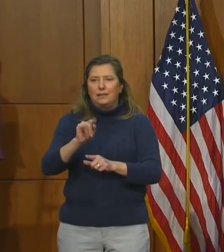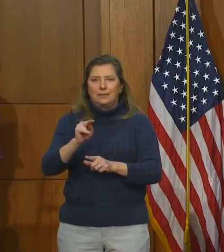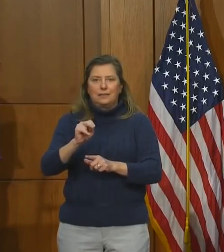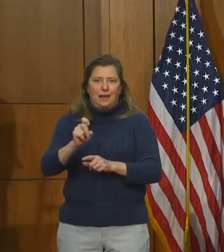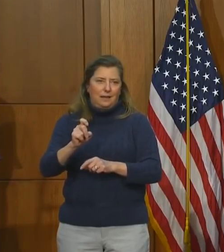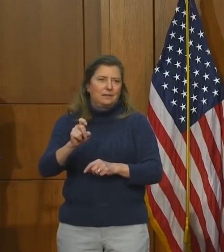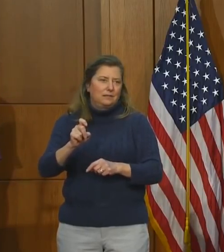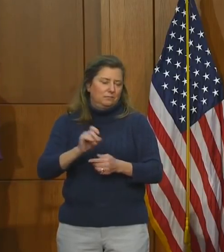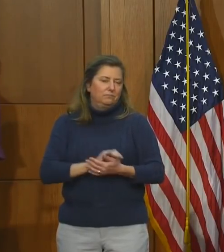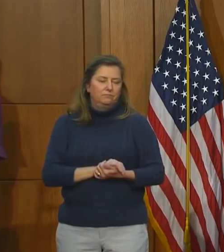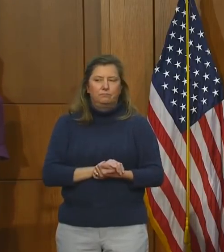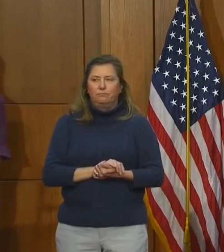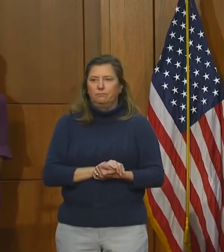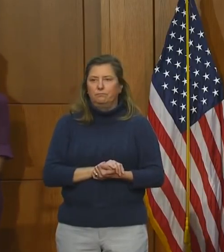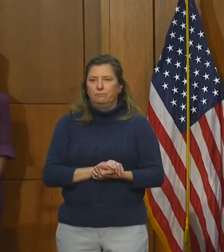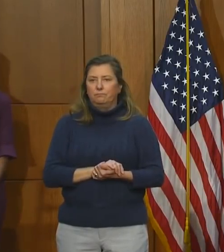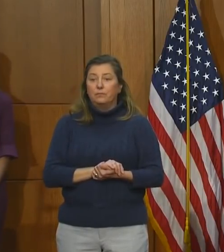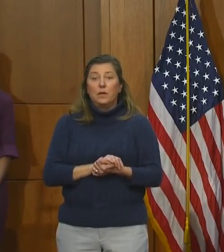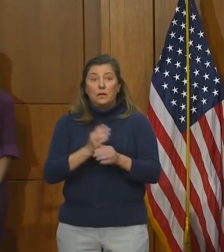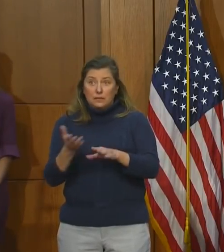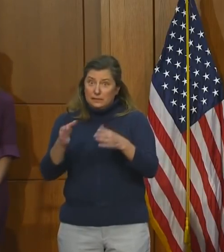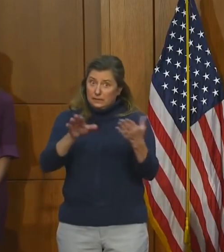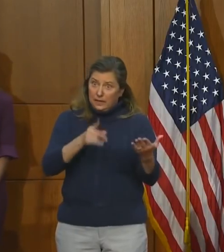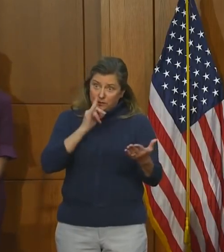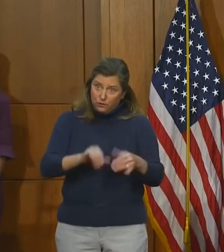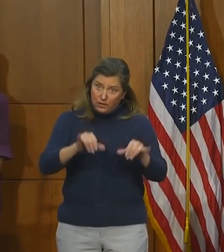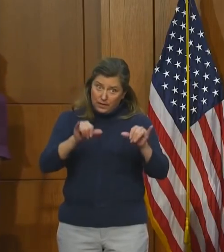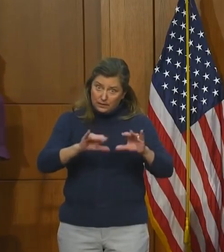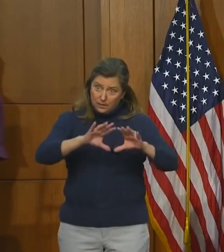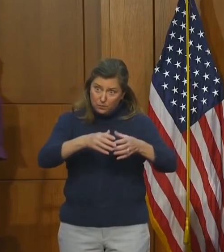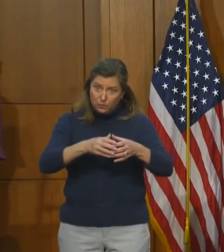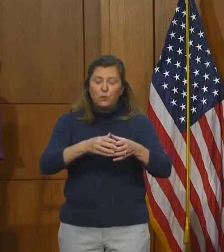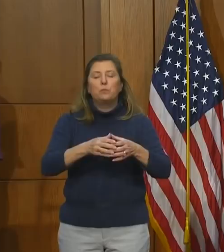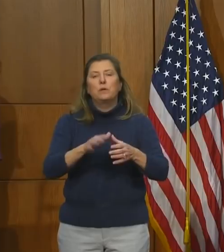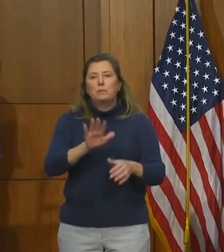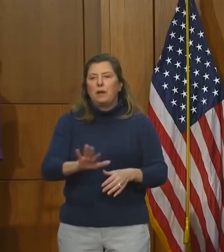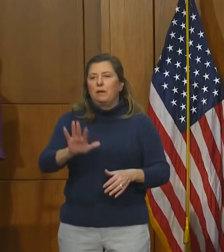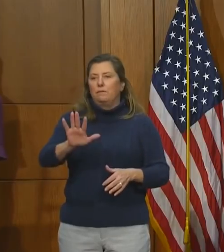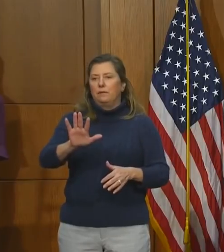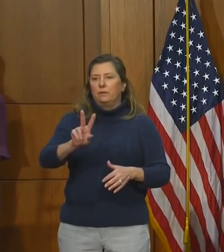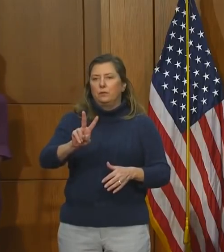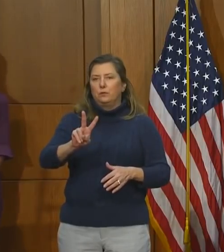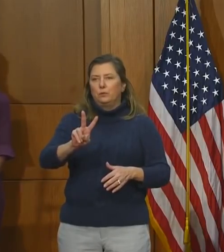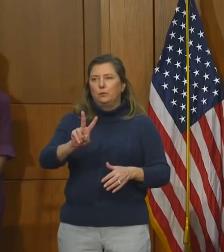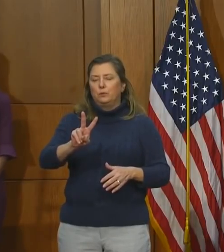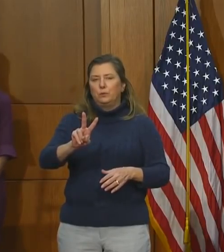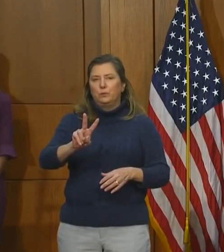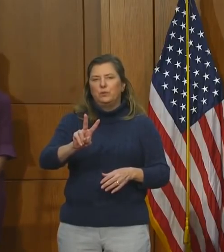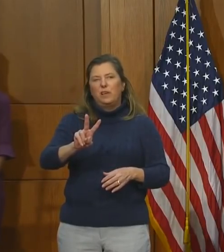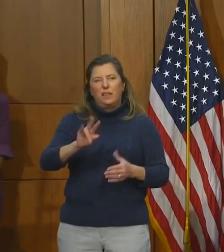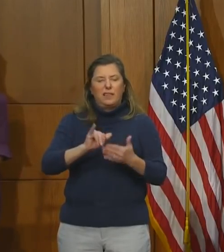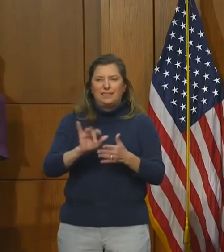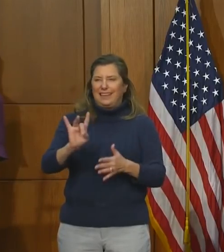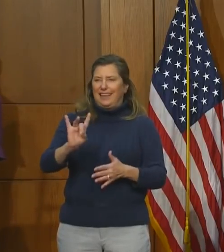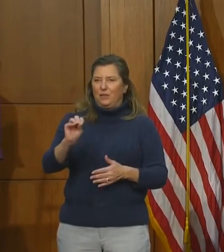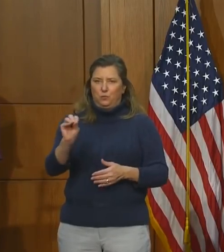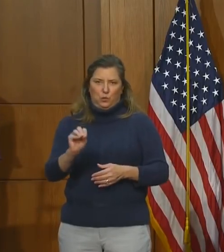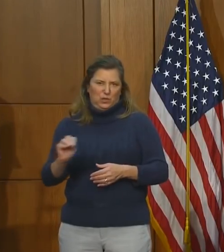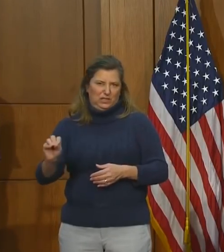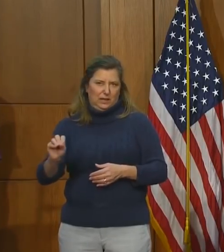WITH THE- X. ME POP PROCESS PLANTS BOTH IN EACH AND- IN CENTRAL SHENANDOAH MANY OF THOSE WERE. ARE BUT NEXT ORIGIN